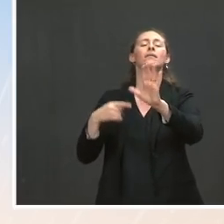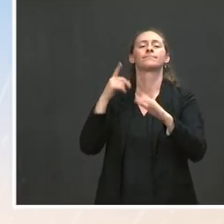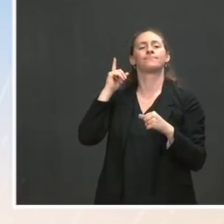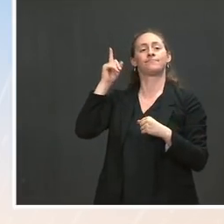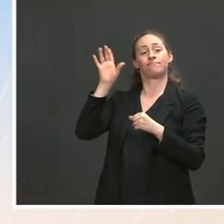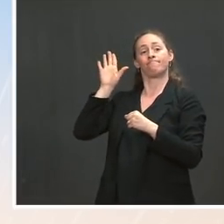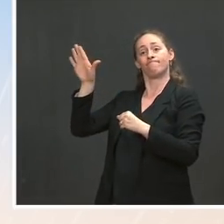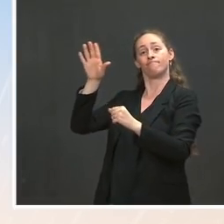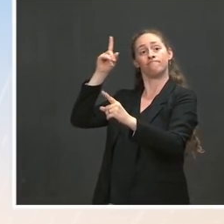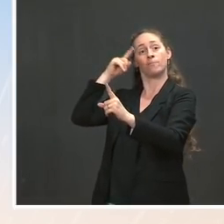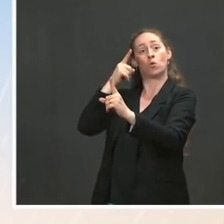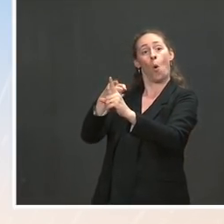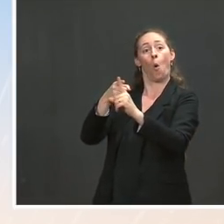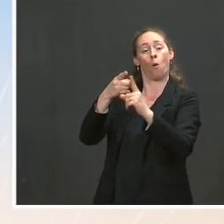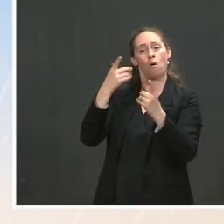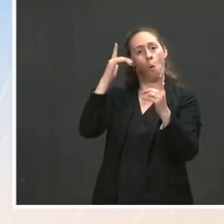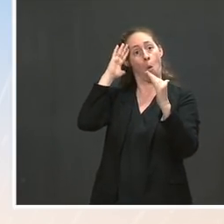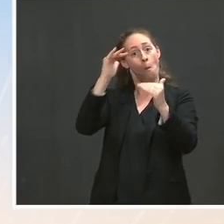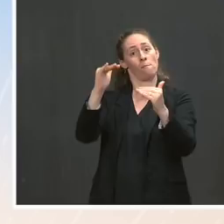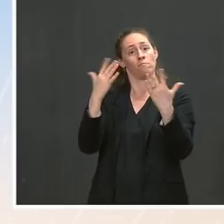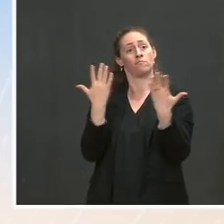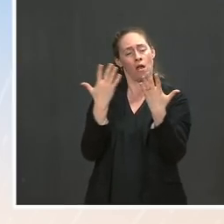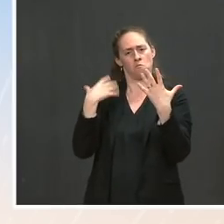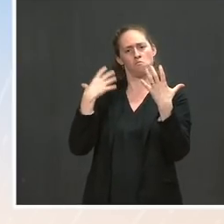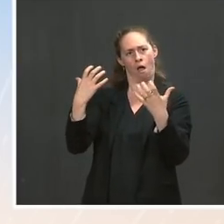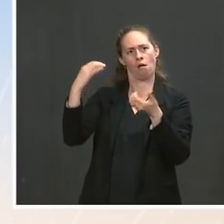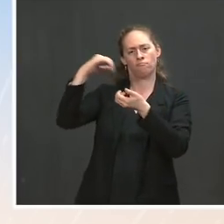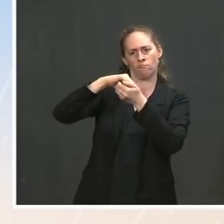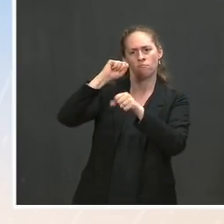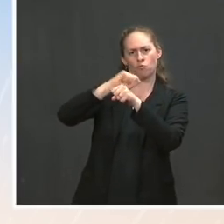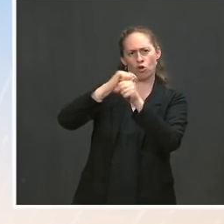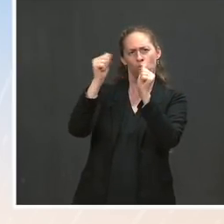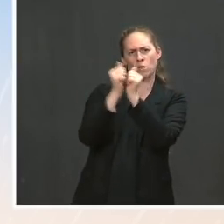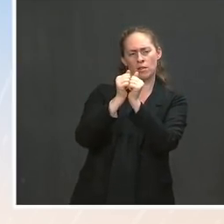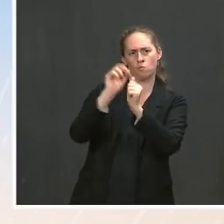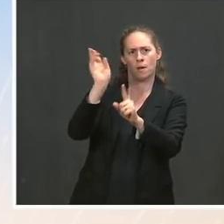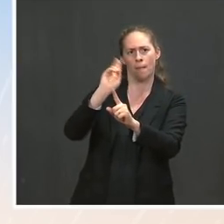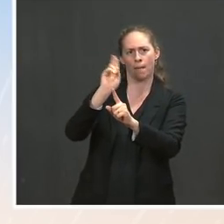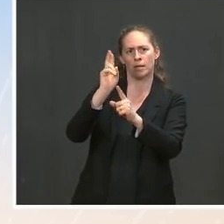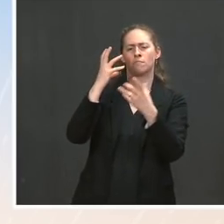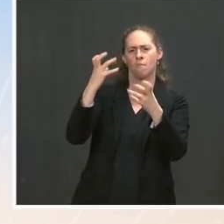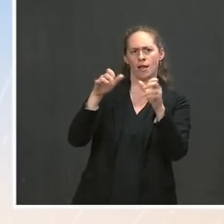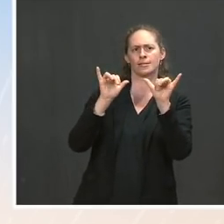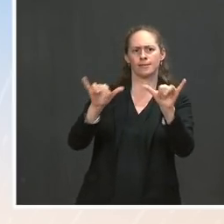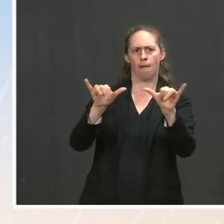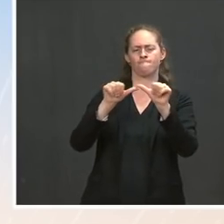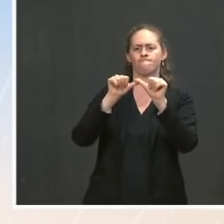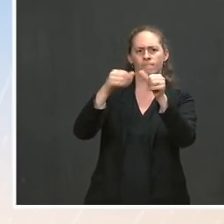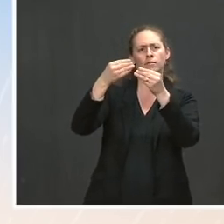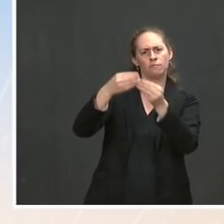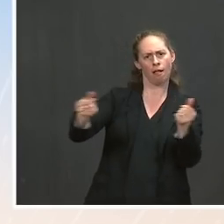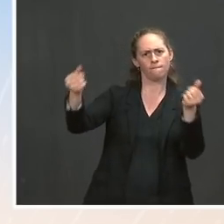He wants to get work done for the American people. He wants to put in place solutions, put people back to work, get the pandemic under control,